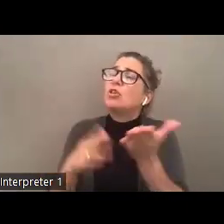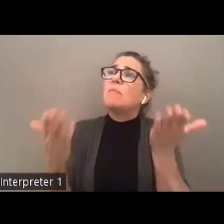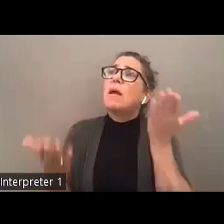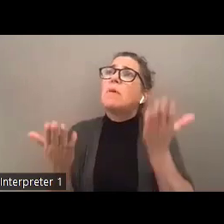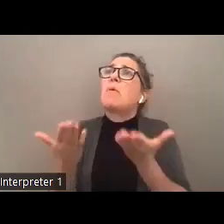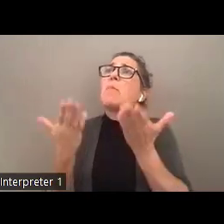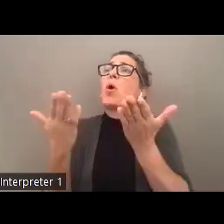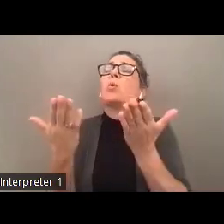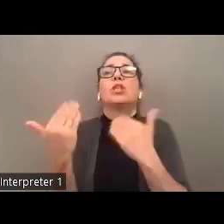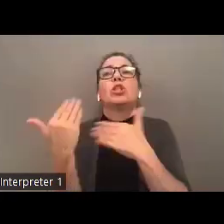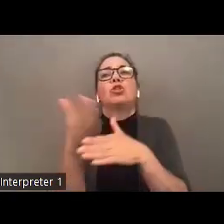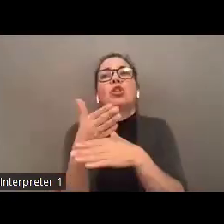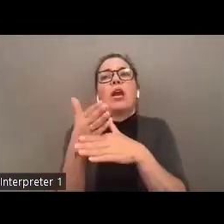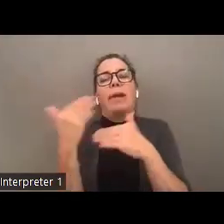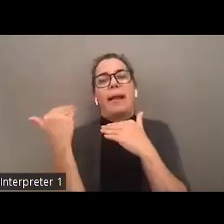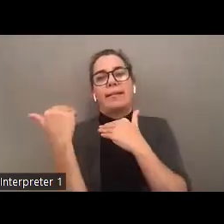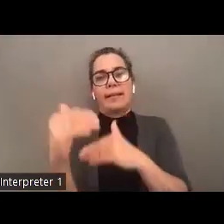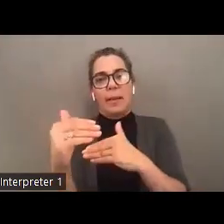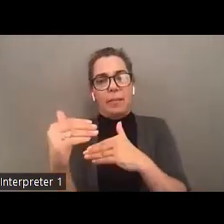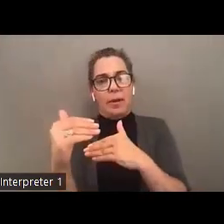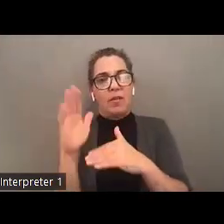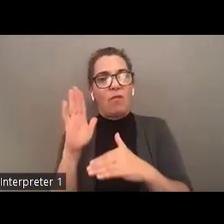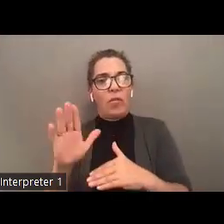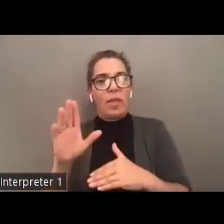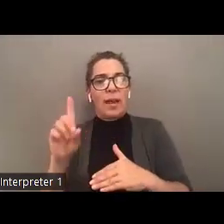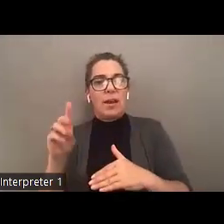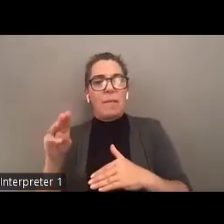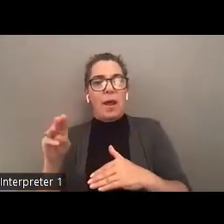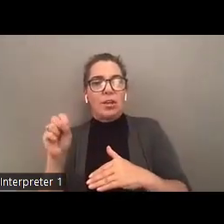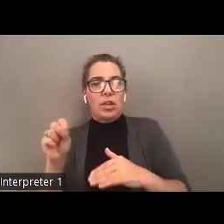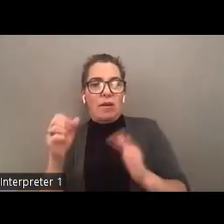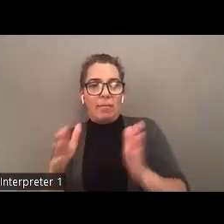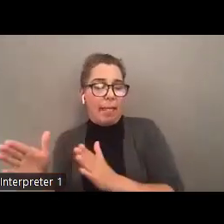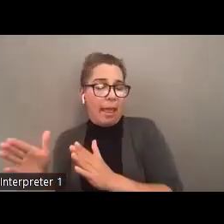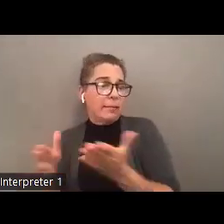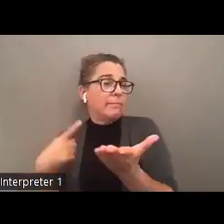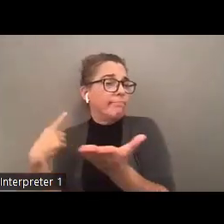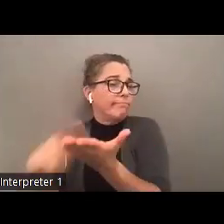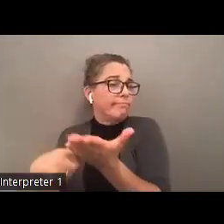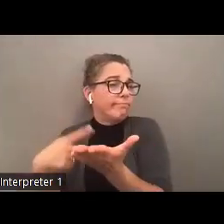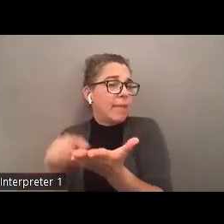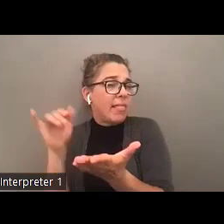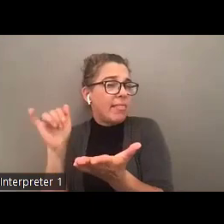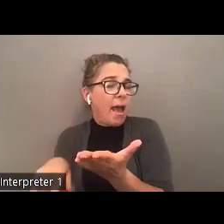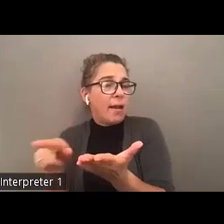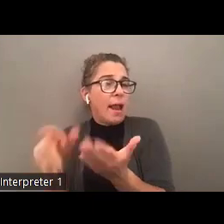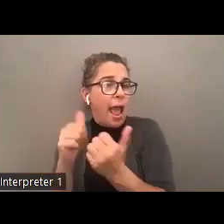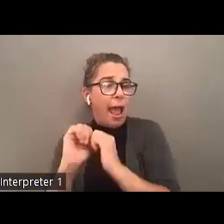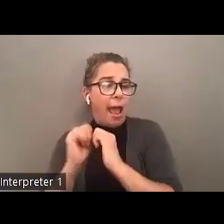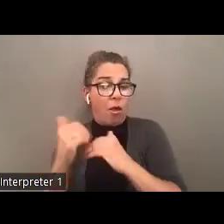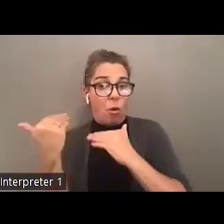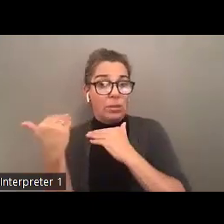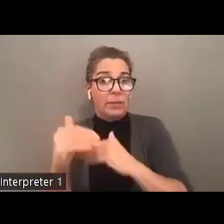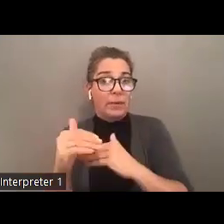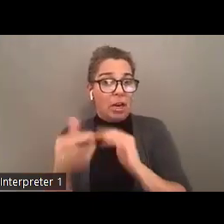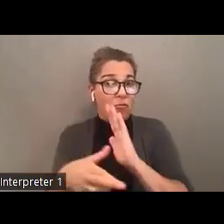the sharing in their data management and sharing plan. Can you talk a little bit about how these limitations will be reviewed by NIH?